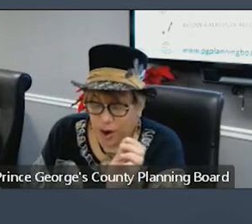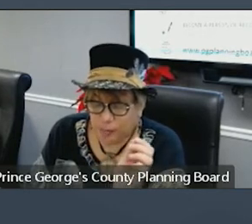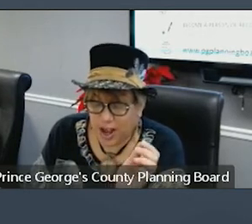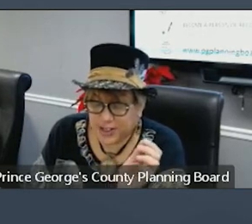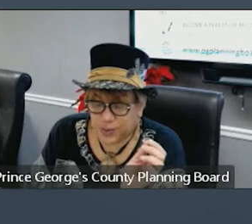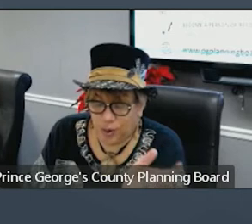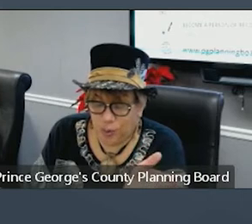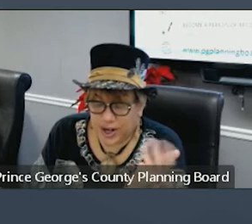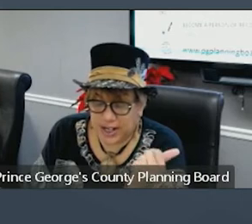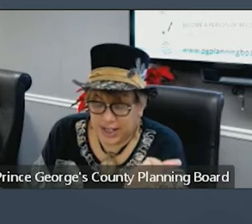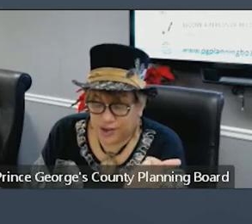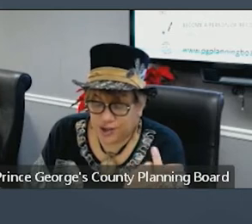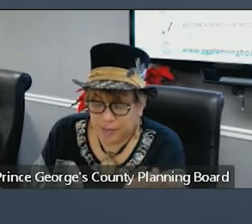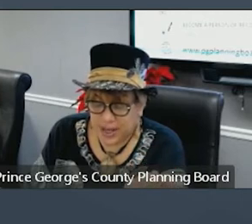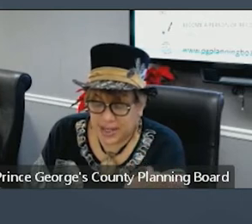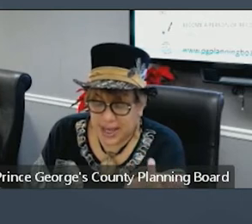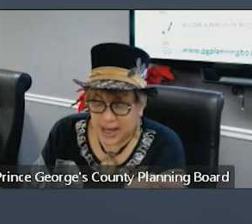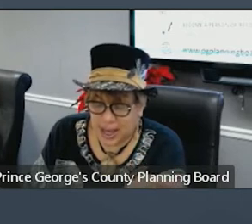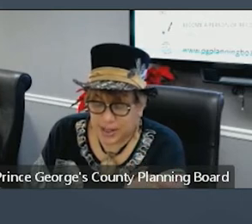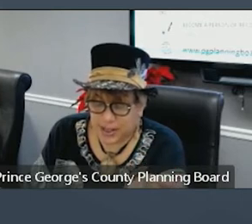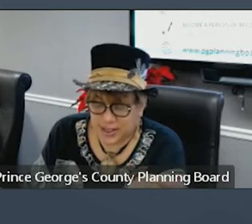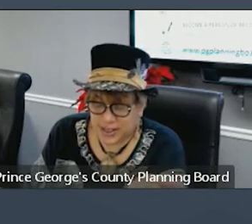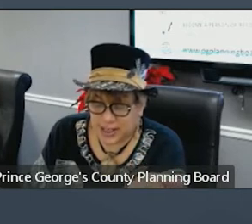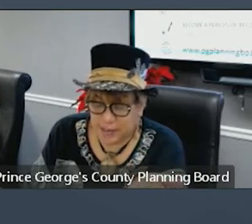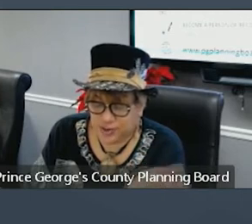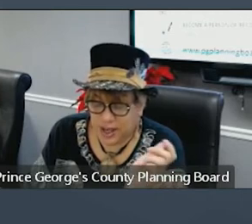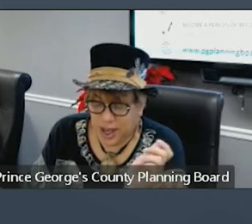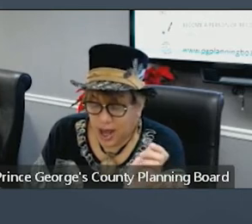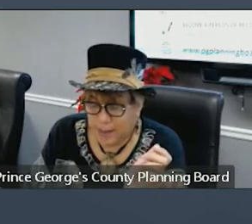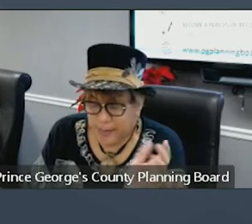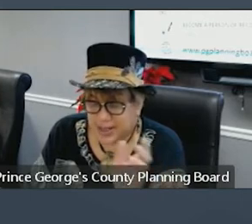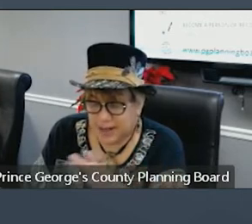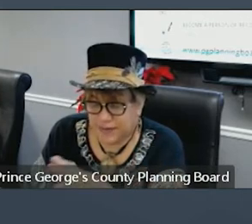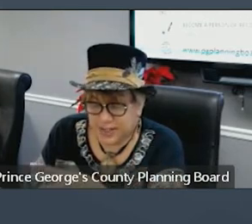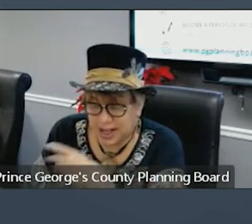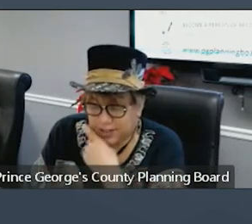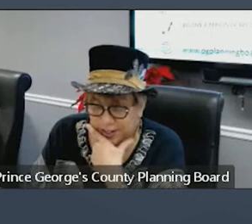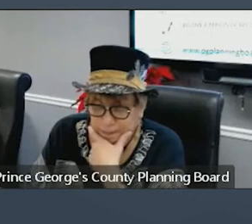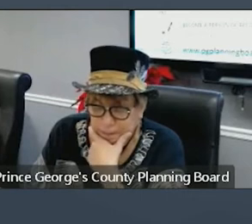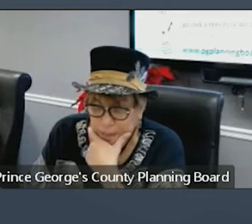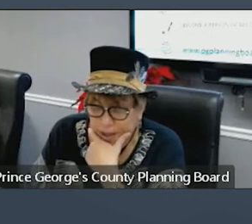Prizes were awarded in literature piece, economics, physics, chemistry, medicine, and physiology.